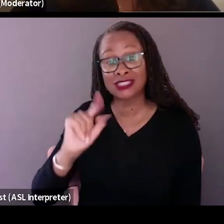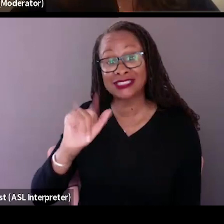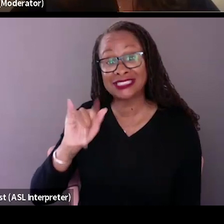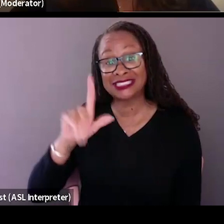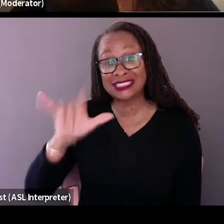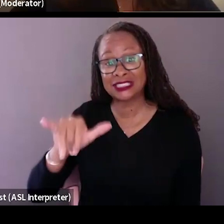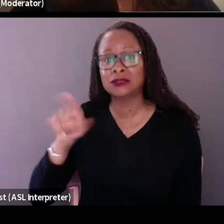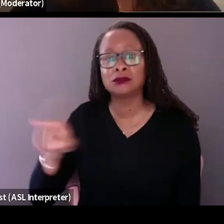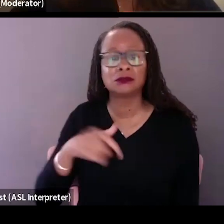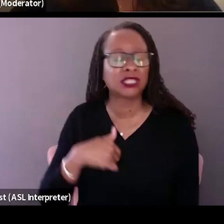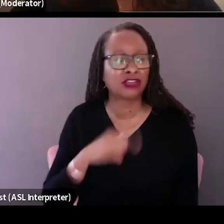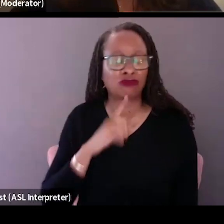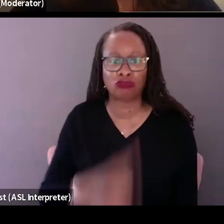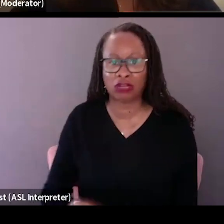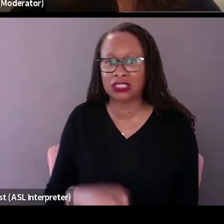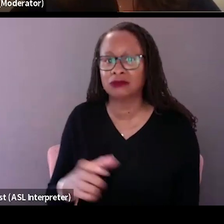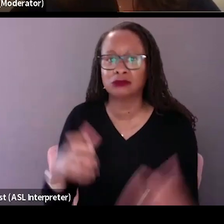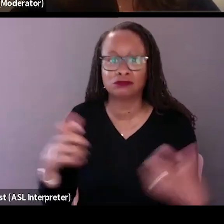but professionally just, you know, in passing.